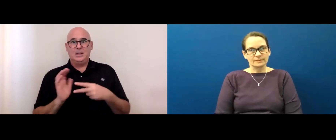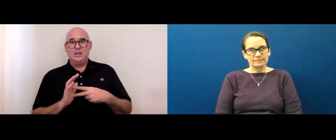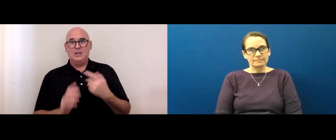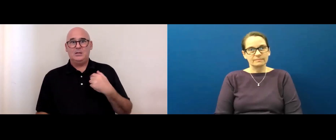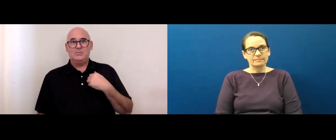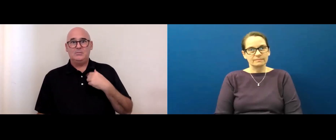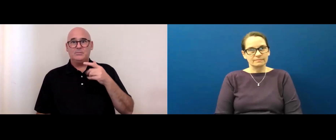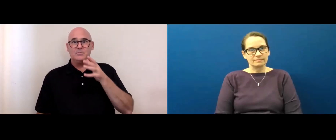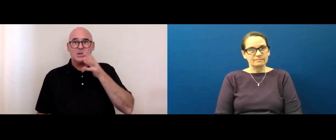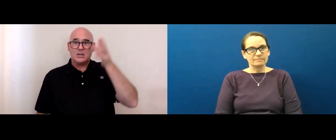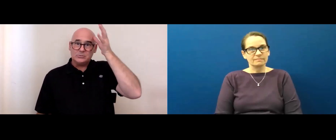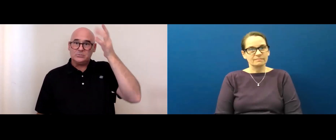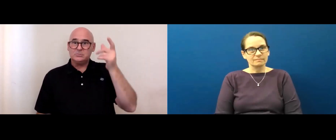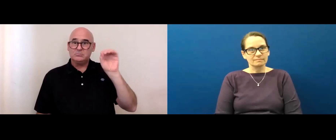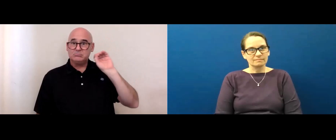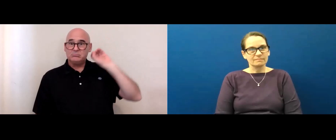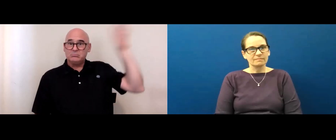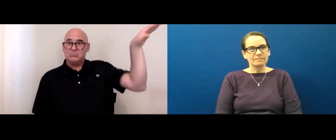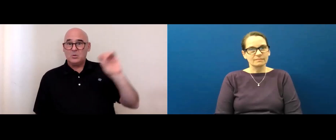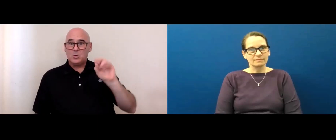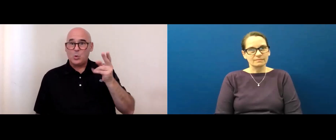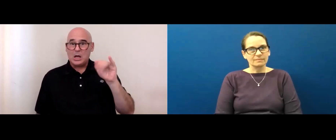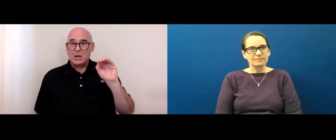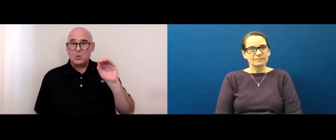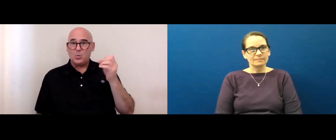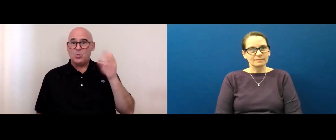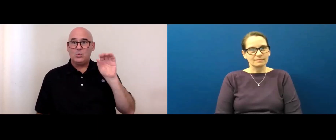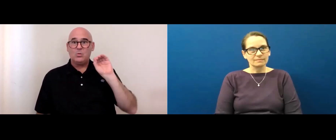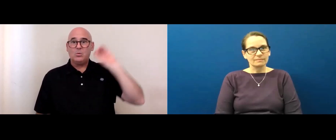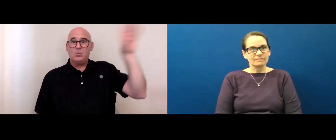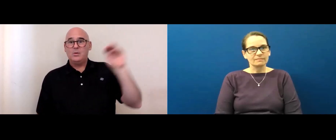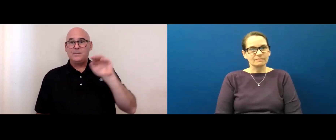means that my parents have to move to Ohio